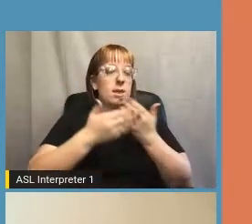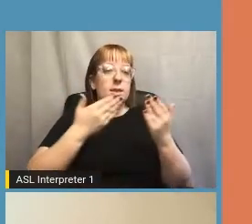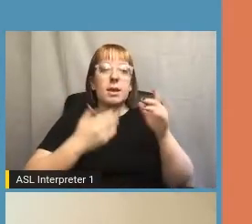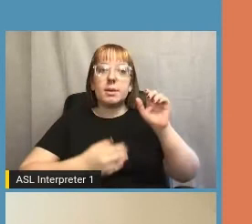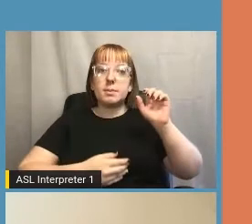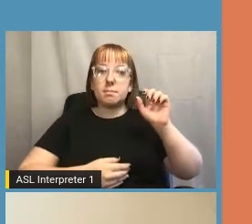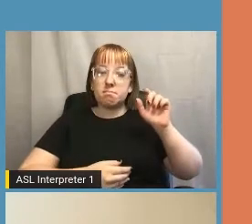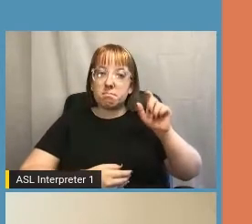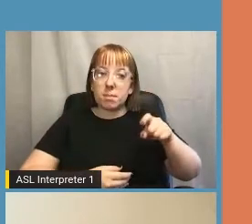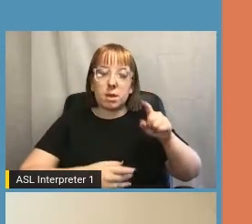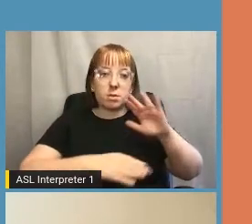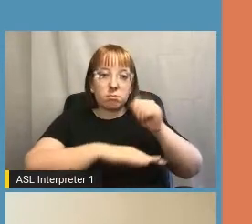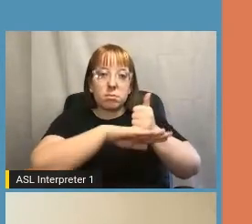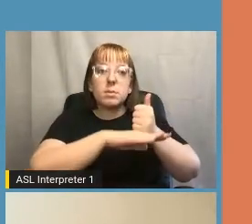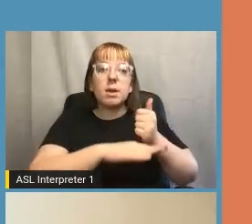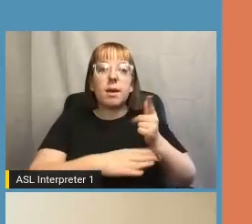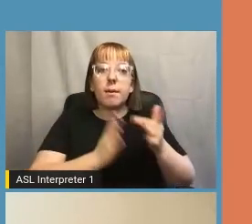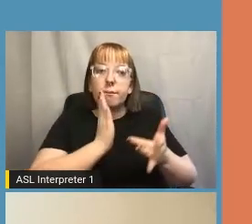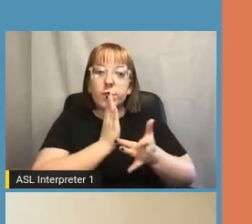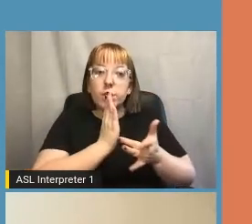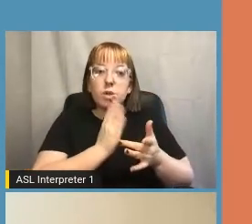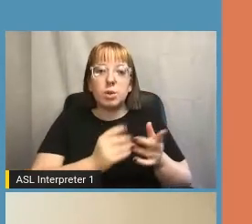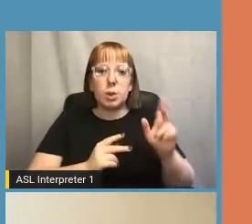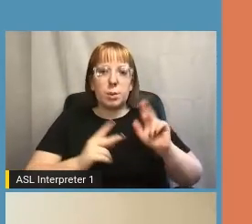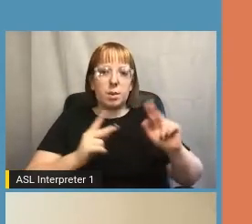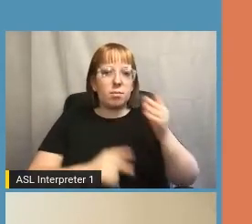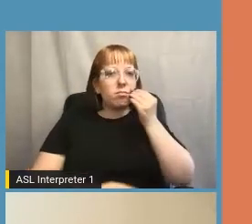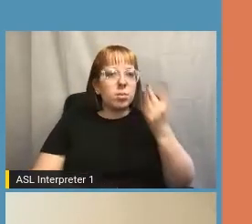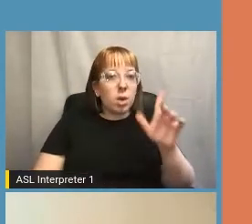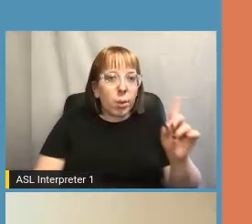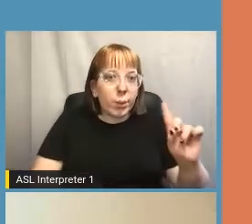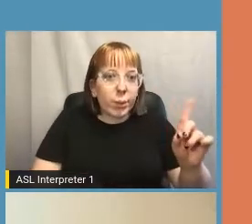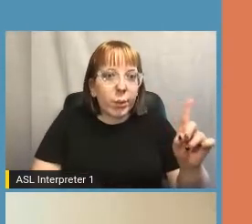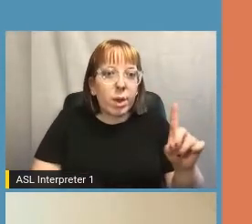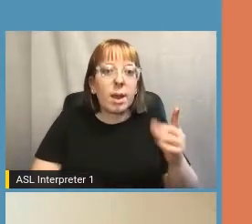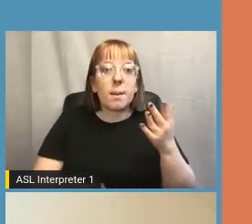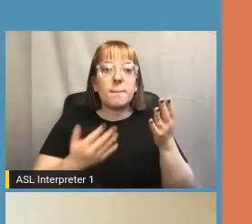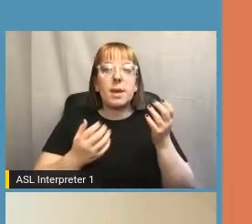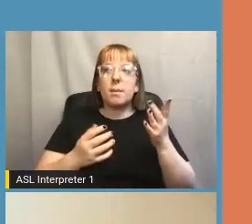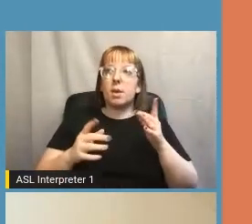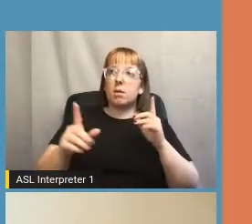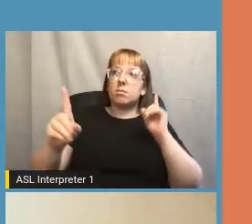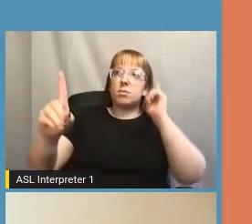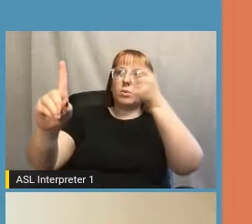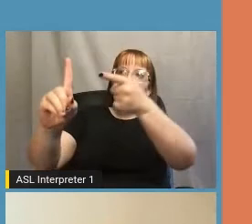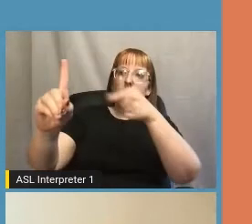would let people know that where they're at versus where they may want to go um how do they navigate